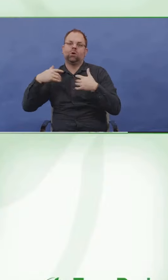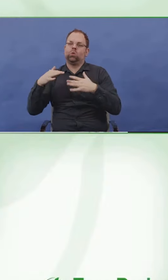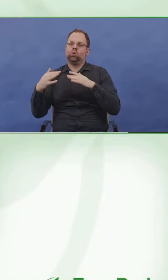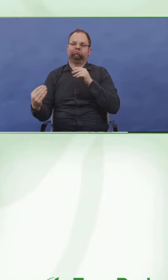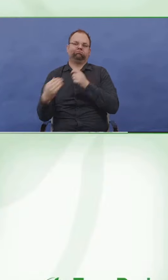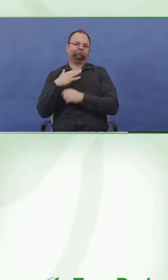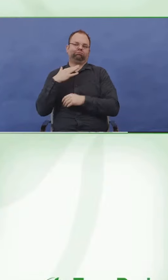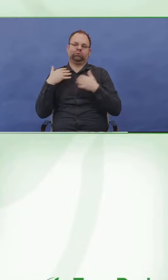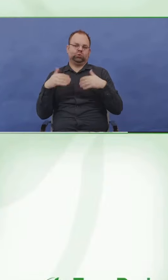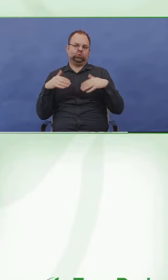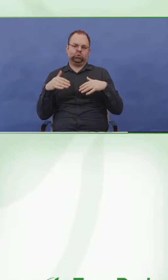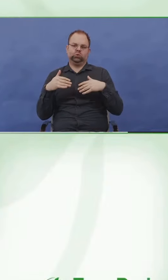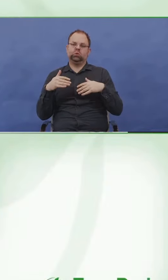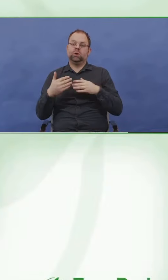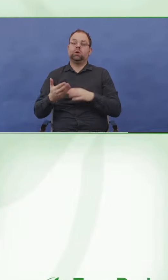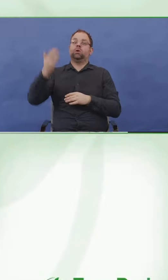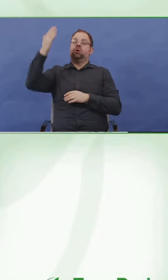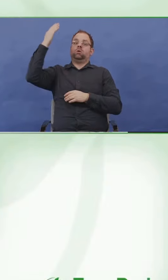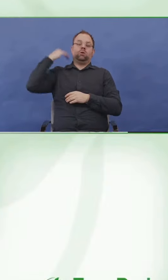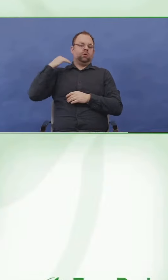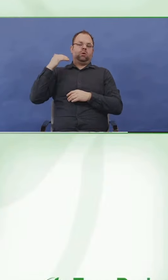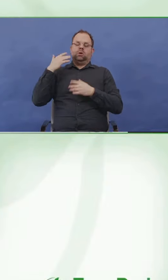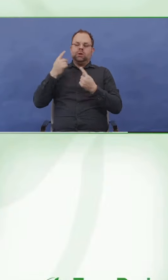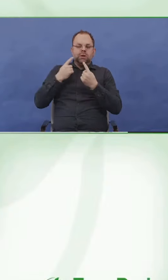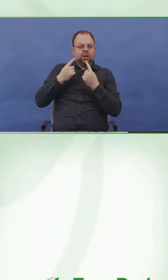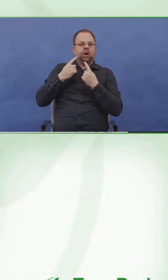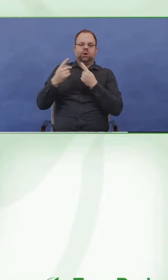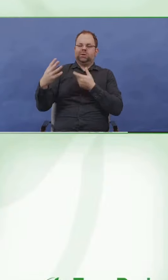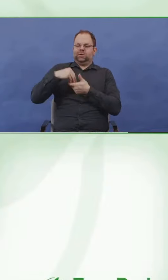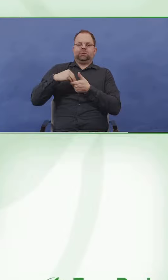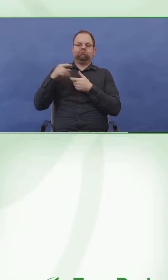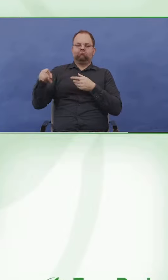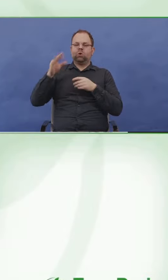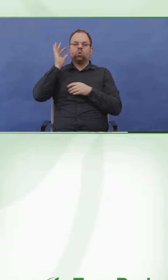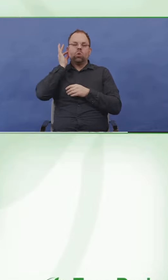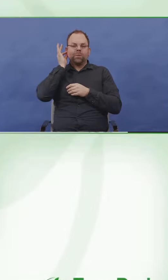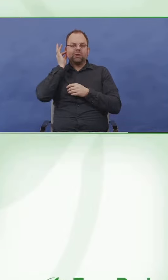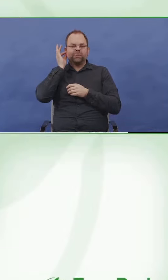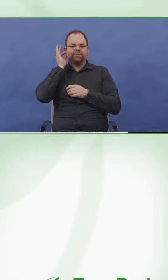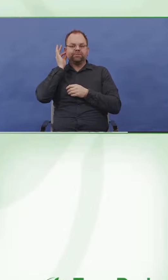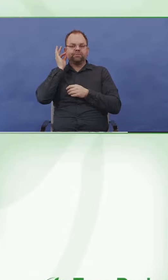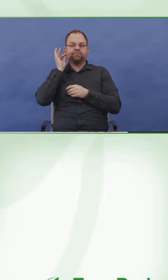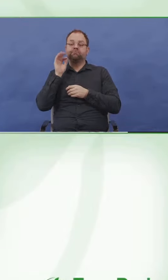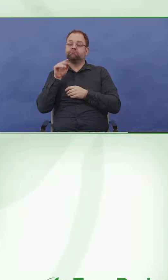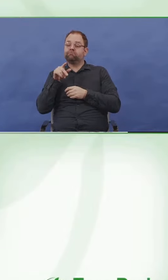also speak about the care economy as an employment opportunity for many people.